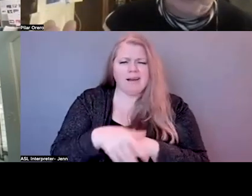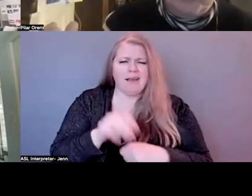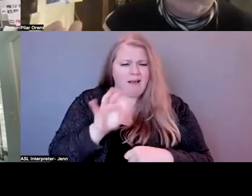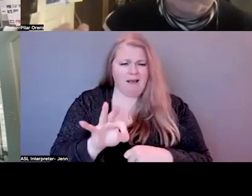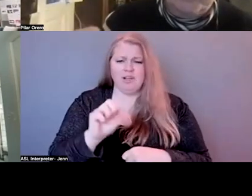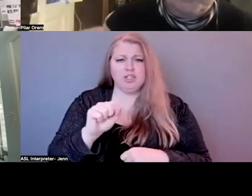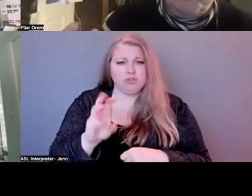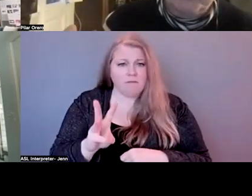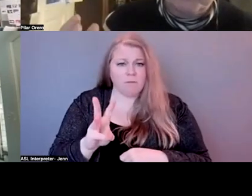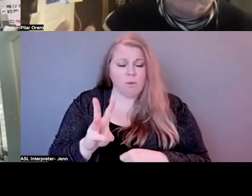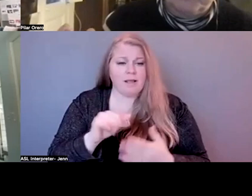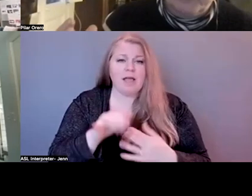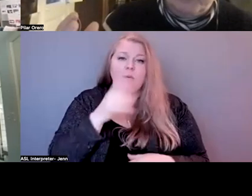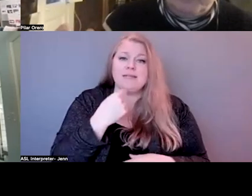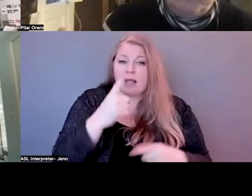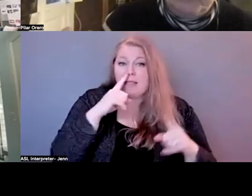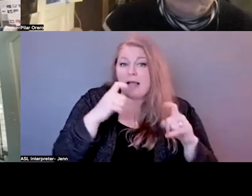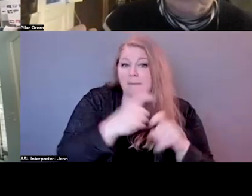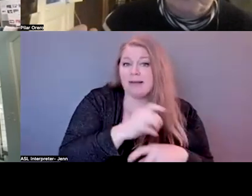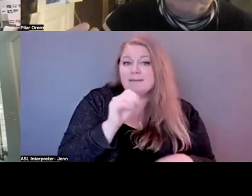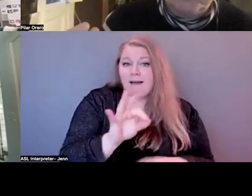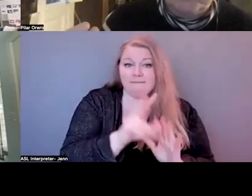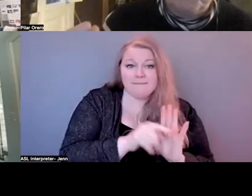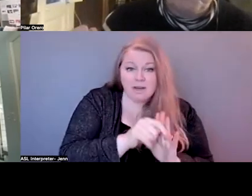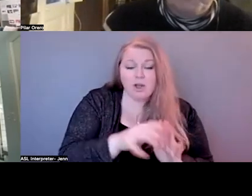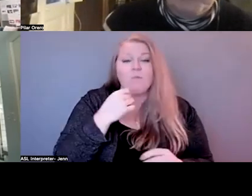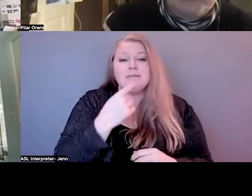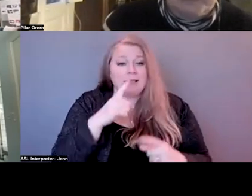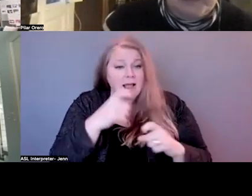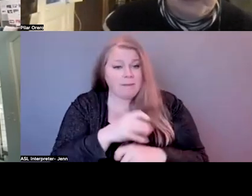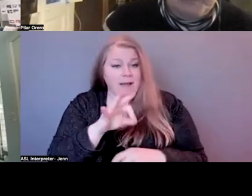that tells you to complexity of videos, the complexity of movements for example.